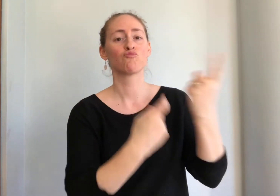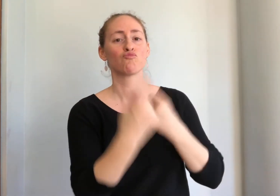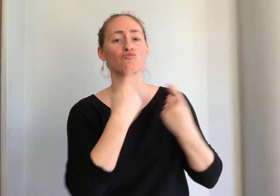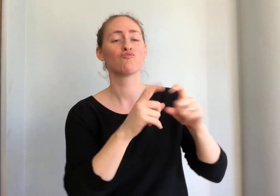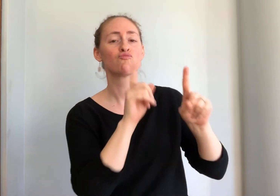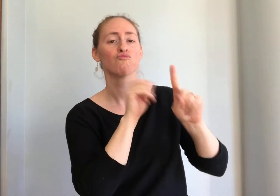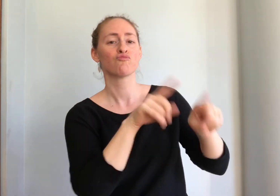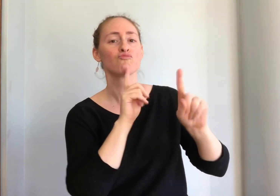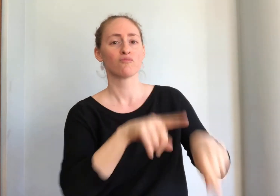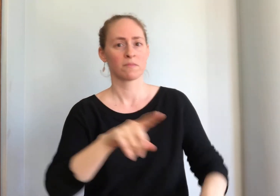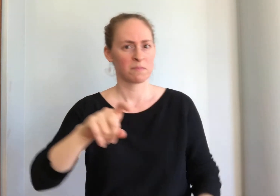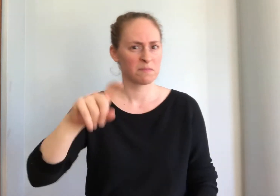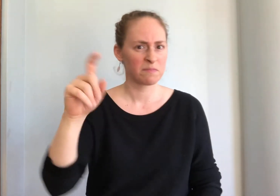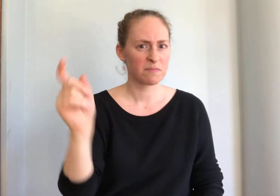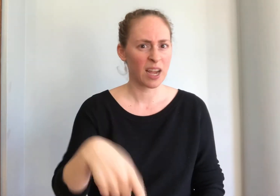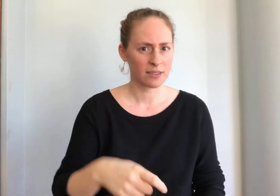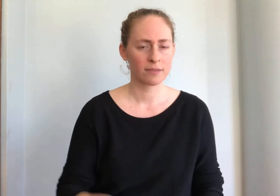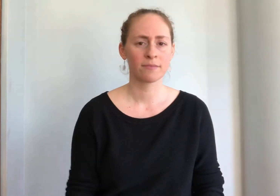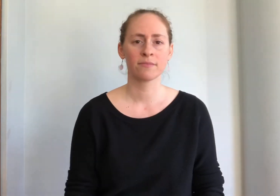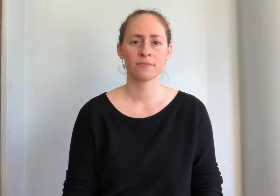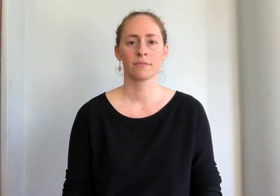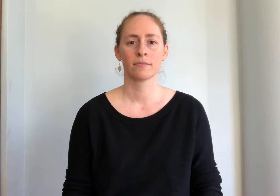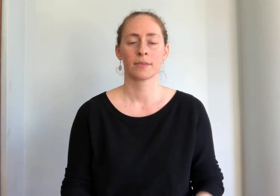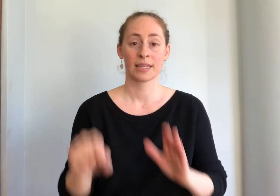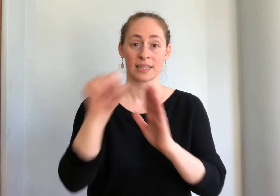in order to answer questions.